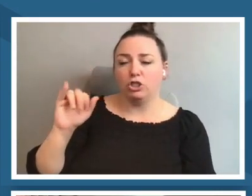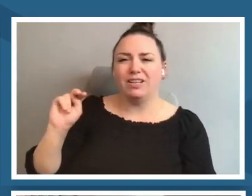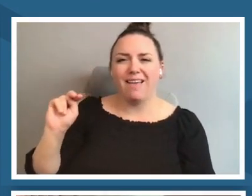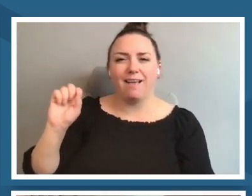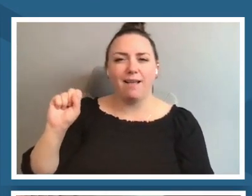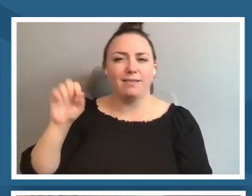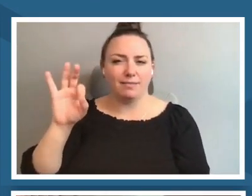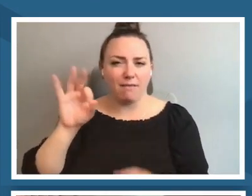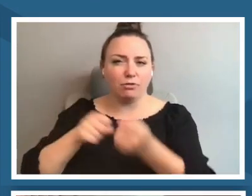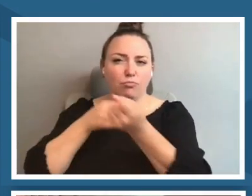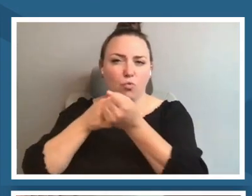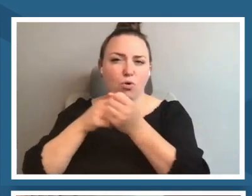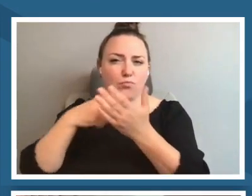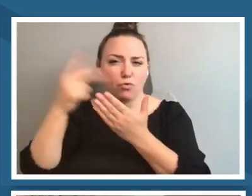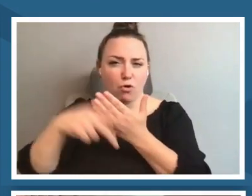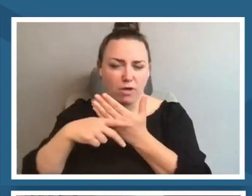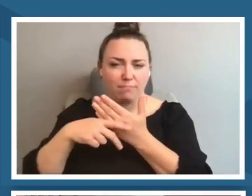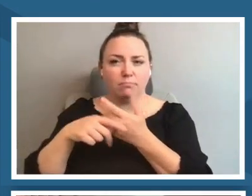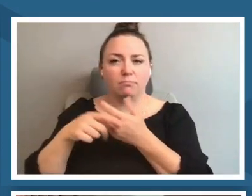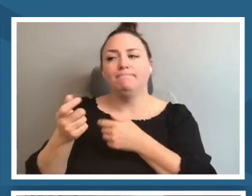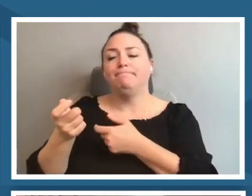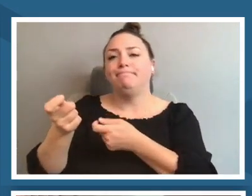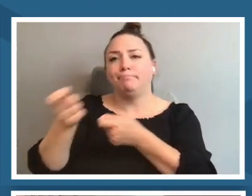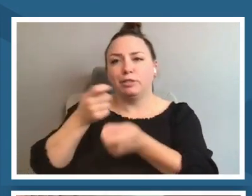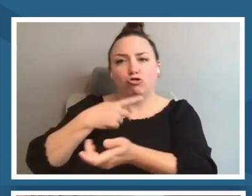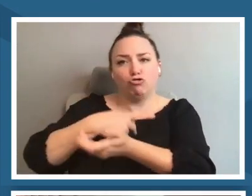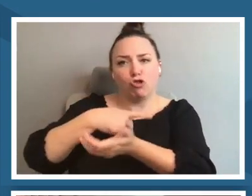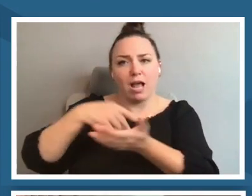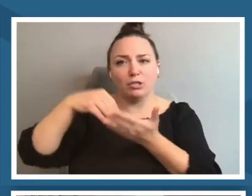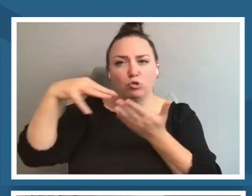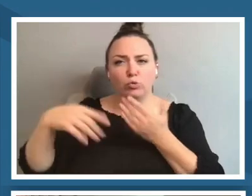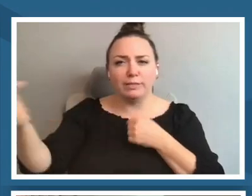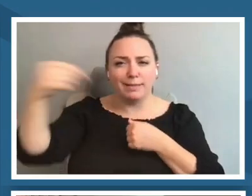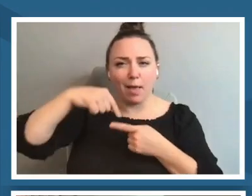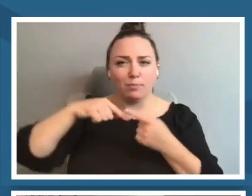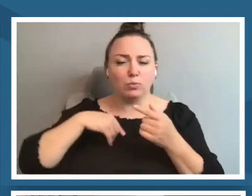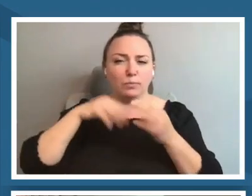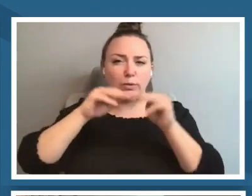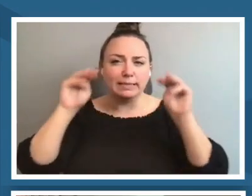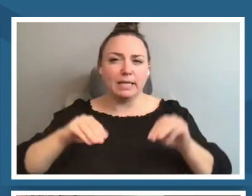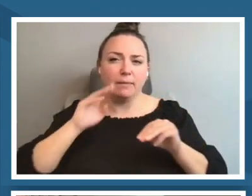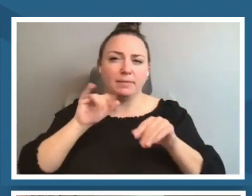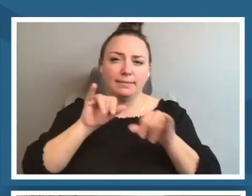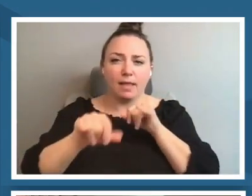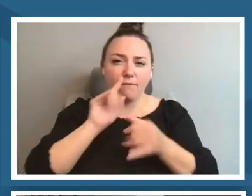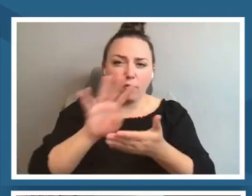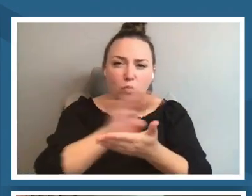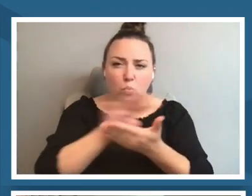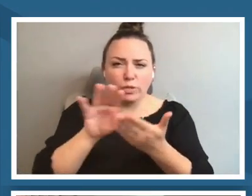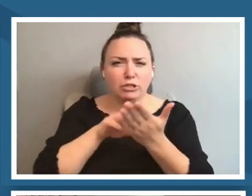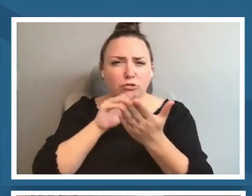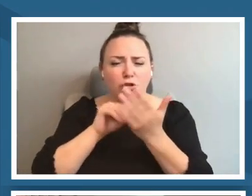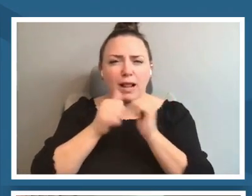that bring graduate that brings graduate students to the museum for four weeks to learn about how to use museum